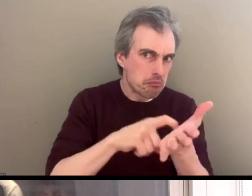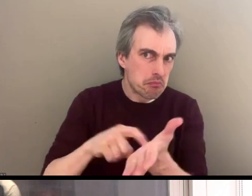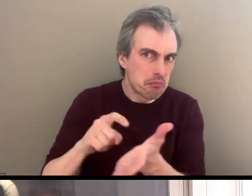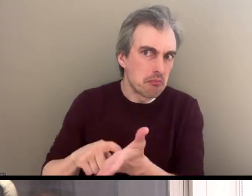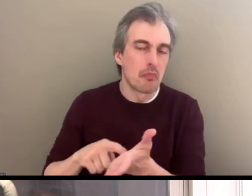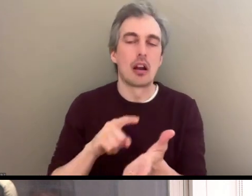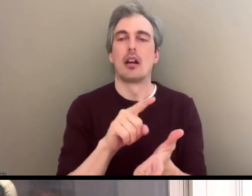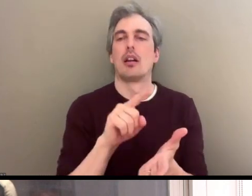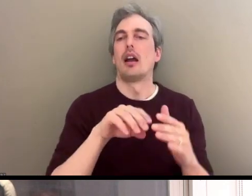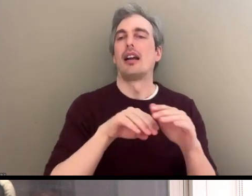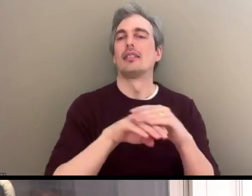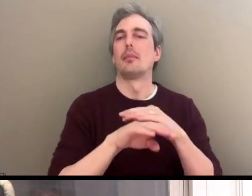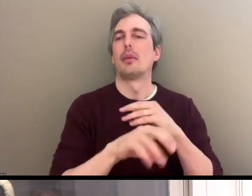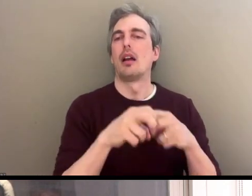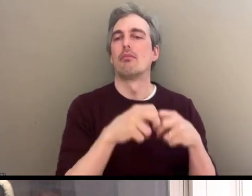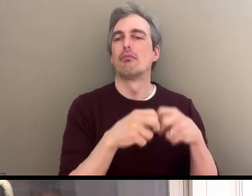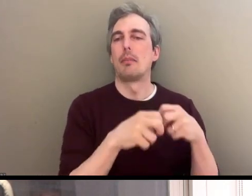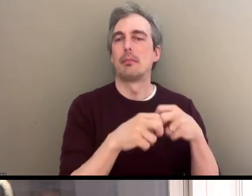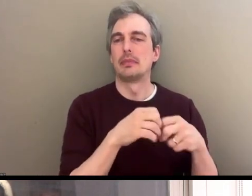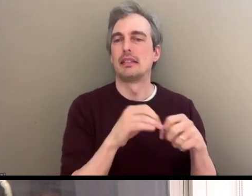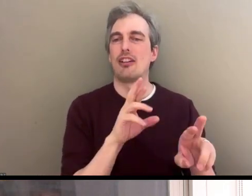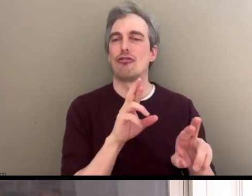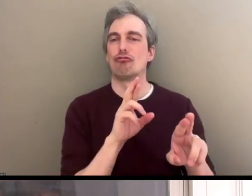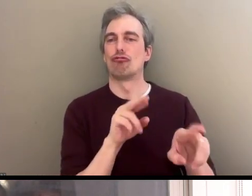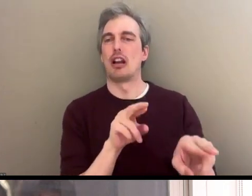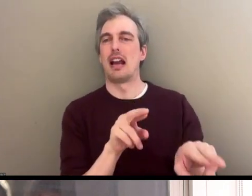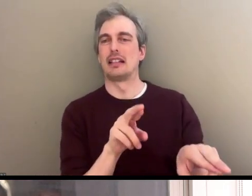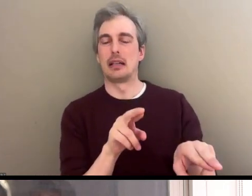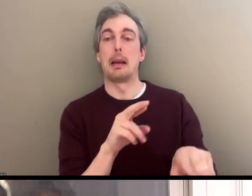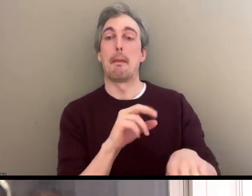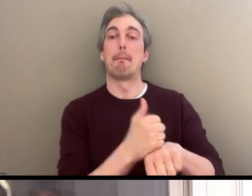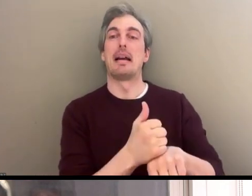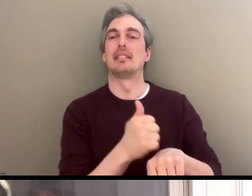Because it only catches errors in static code, use it in combination